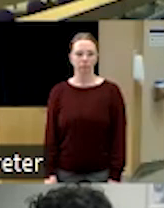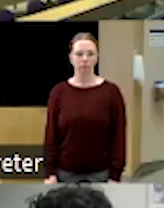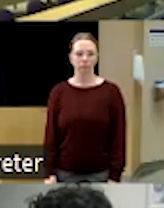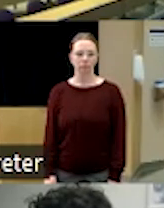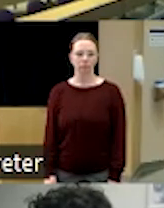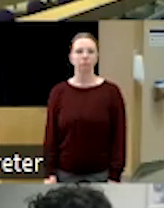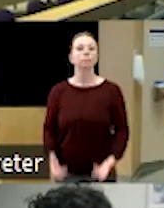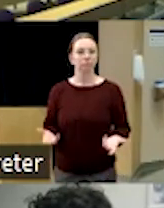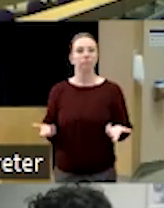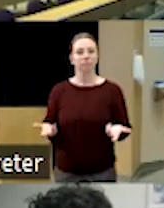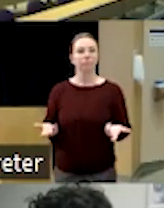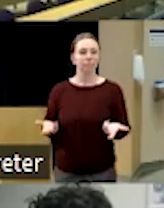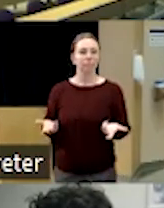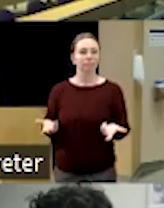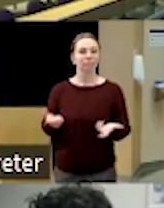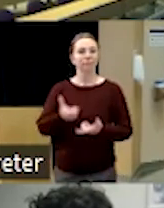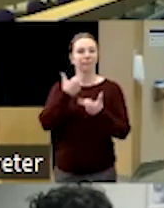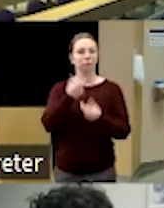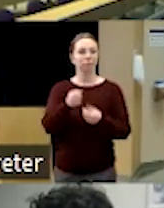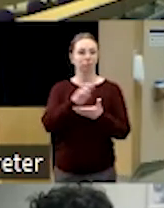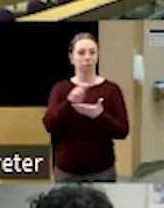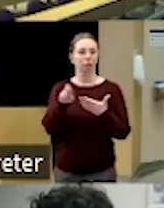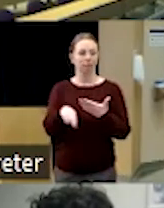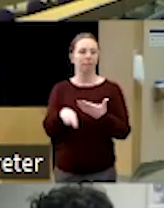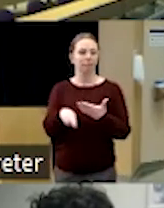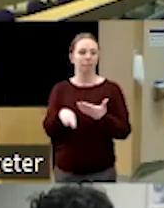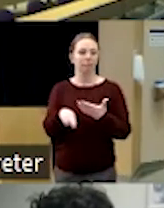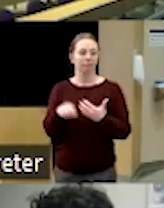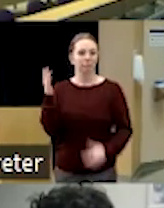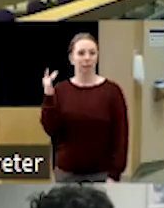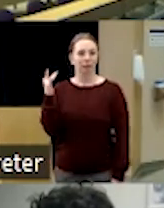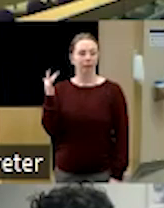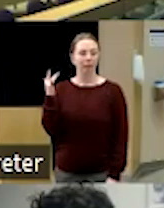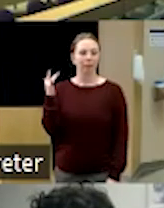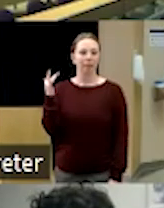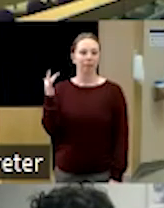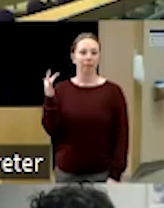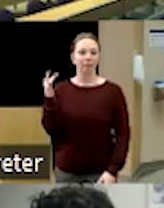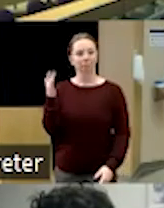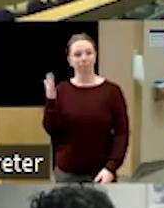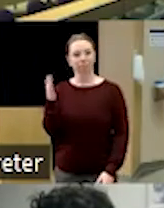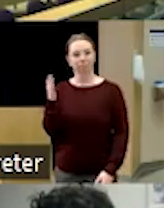yeah this is very interesting because um if you look at the studies everybody's looking